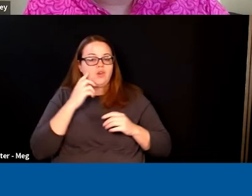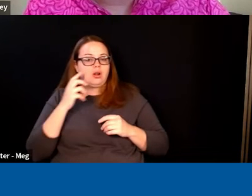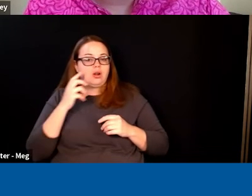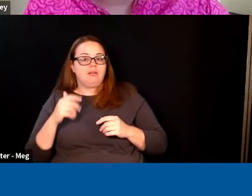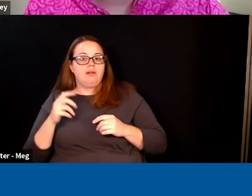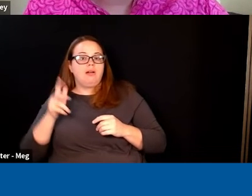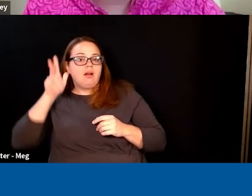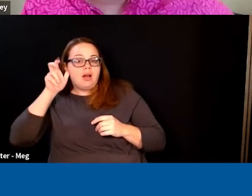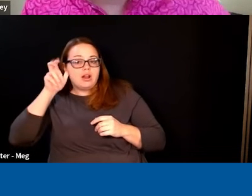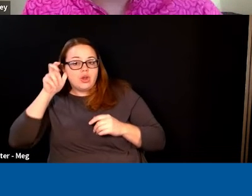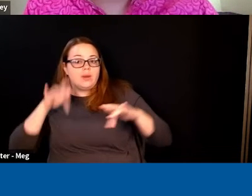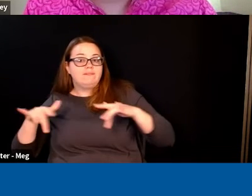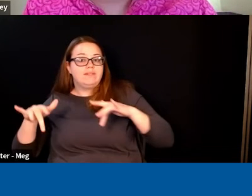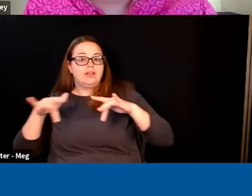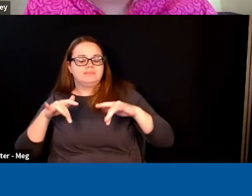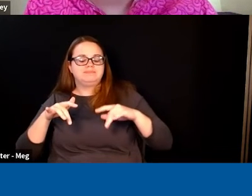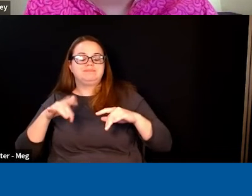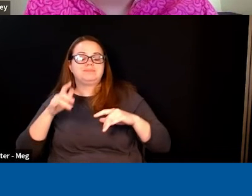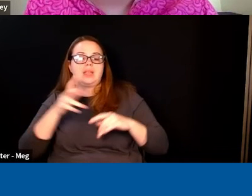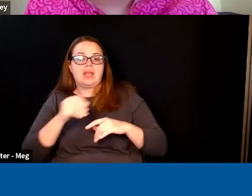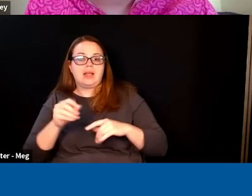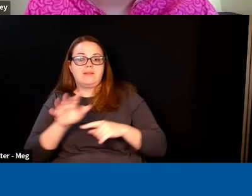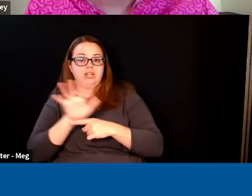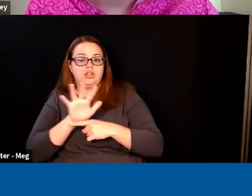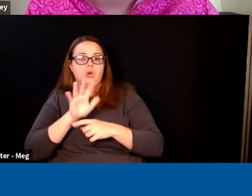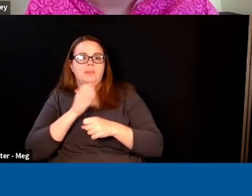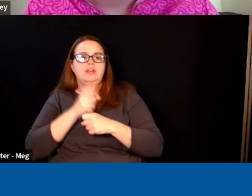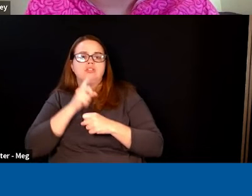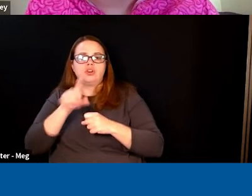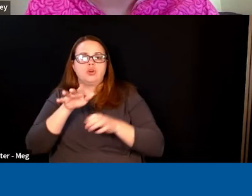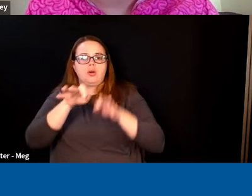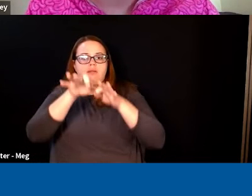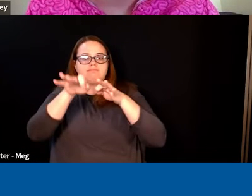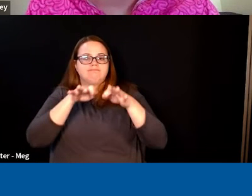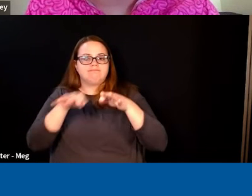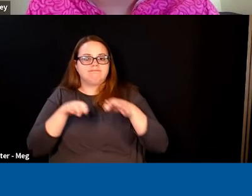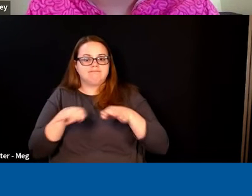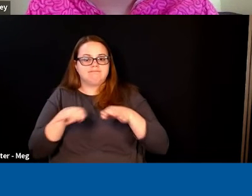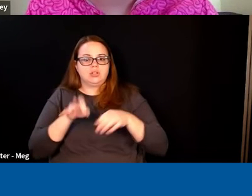the name of the game here is making sure that your content is described, you know, using alternate descriptions,